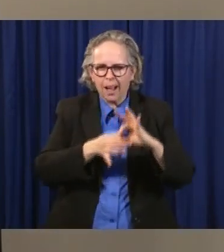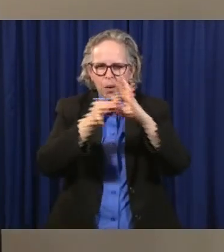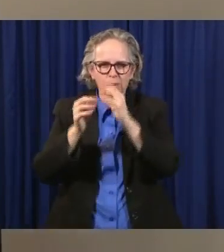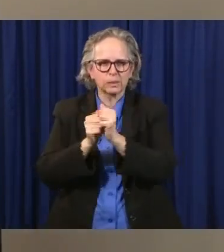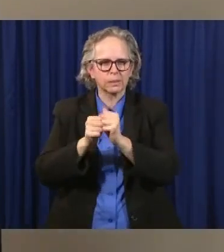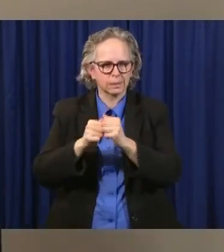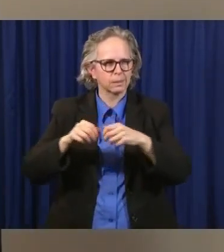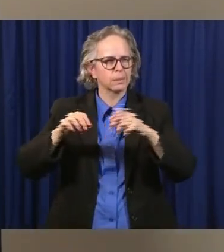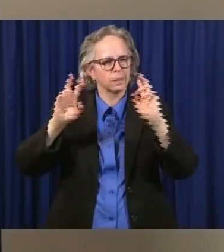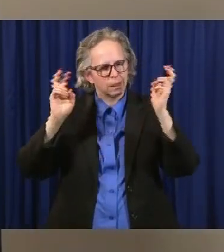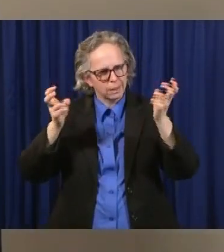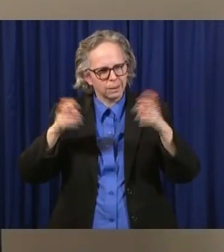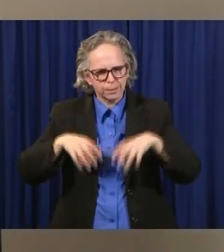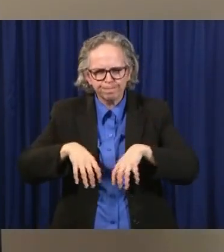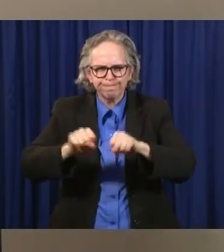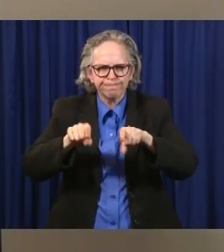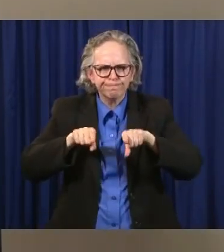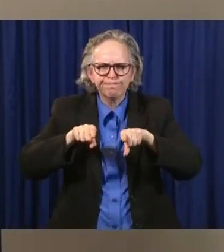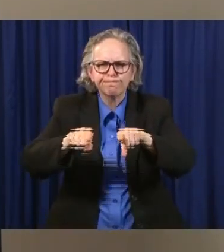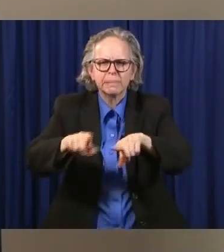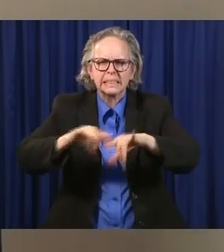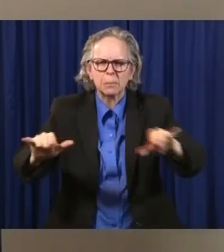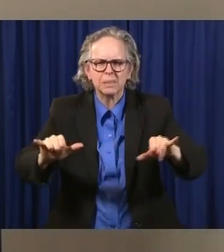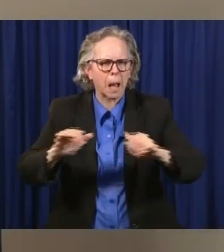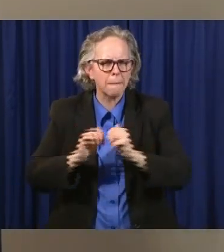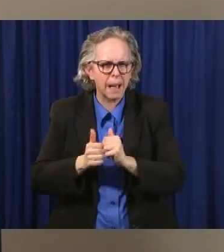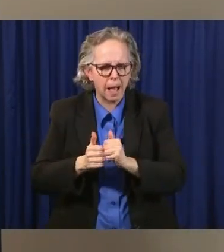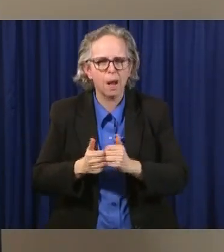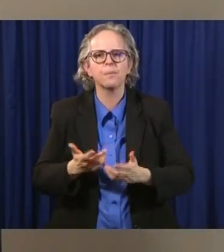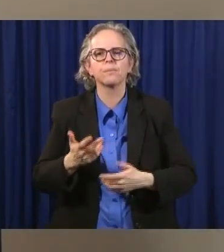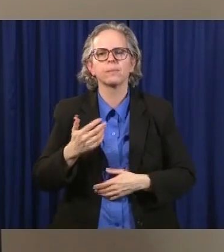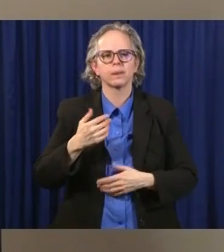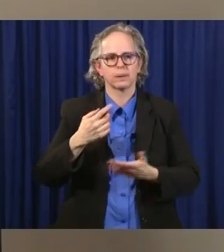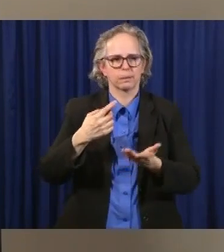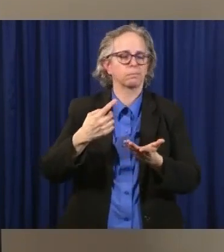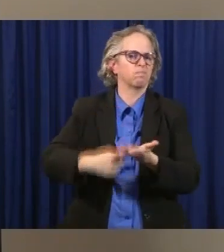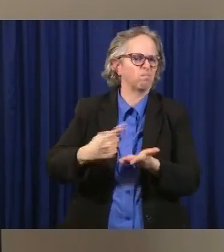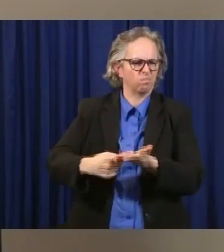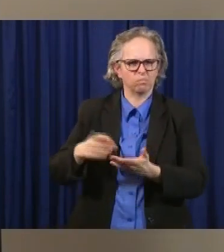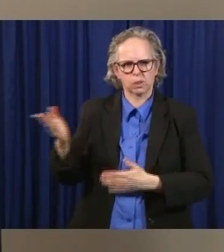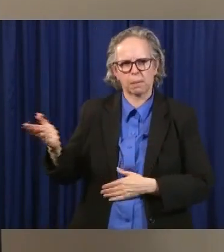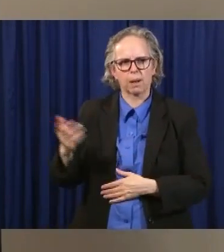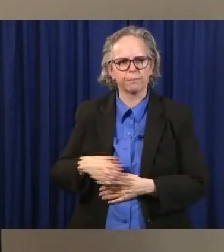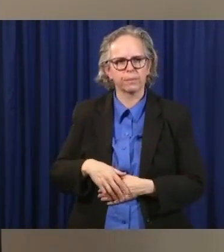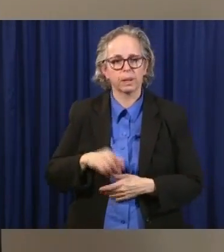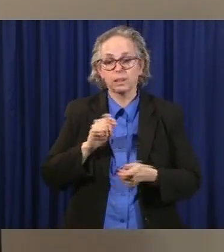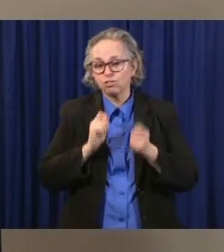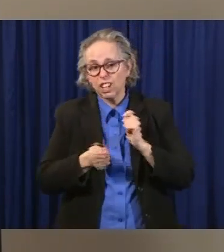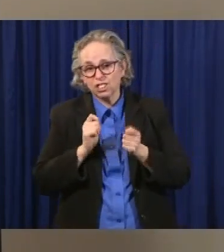GO TOGETHER. HOW WE HAVE TO DO TWO THINGS AT ONE TIME. AND HOW WE GO ABOUT THAT.